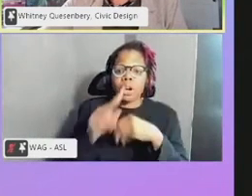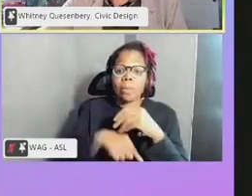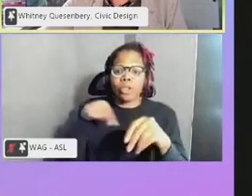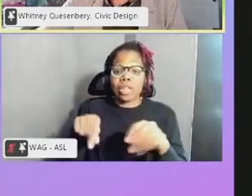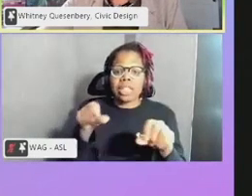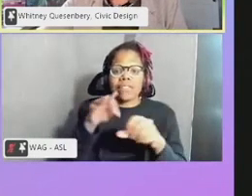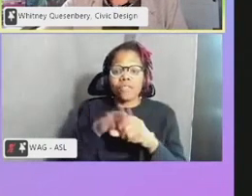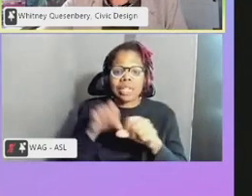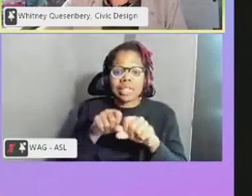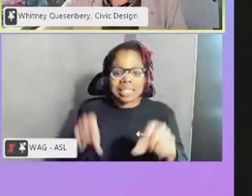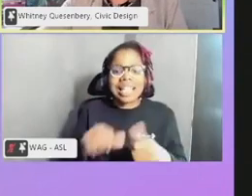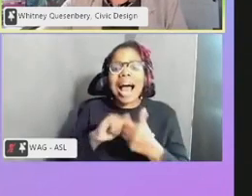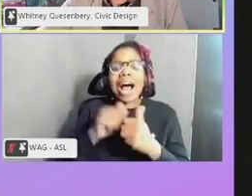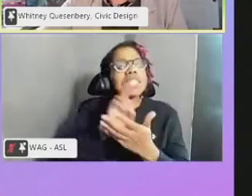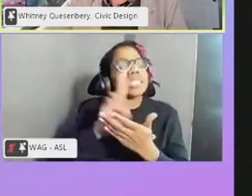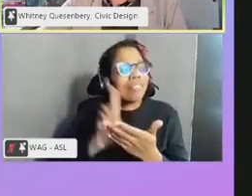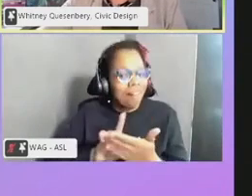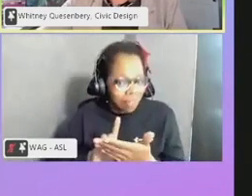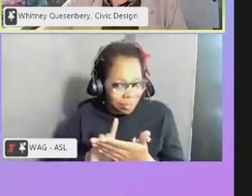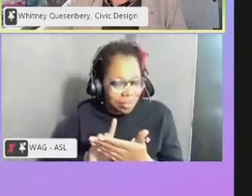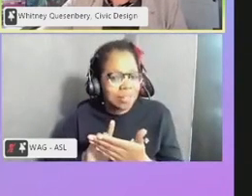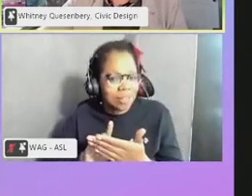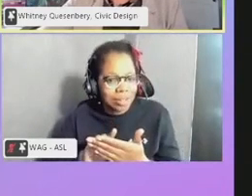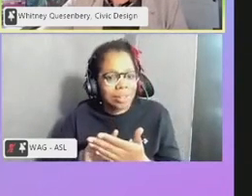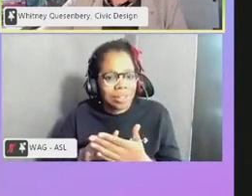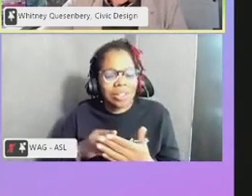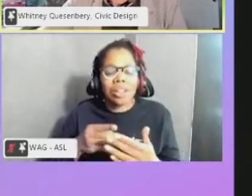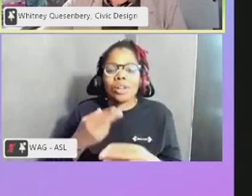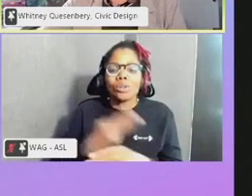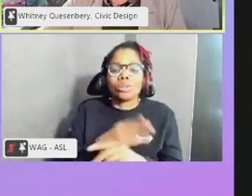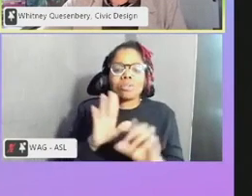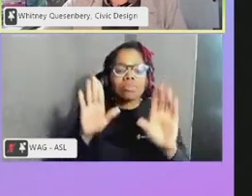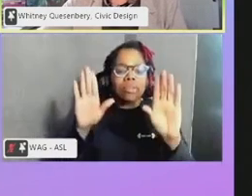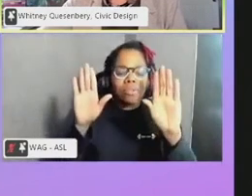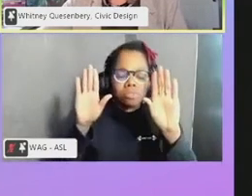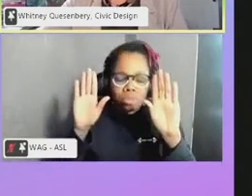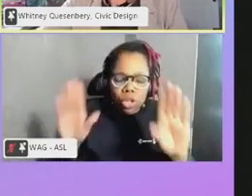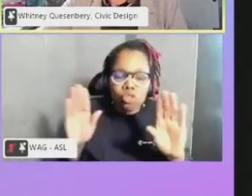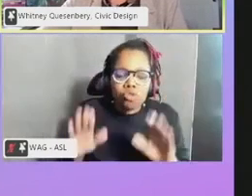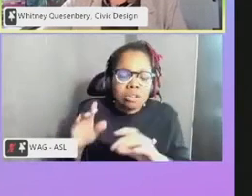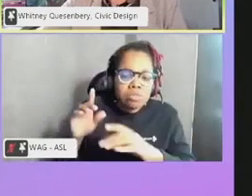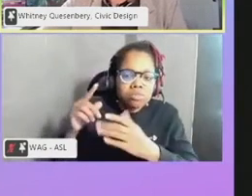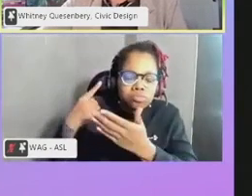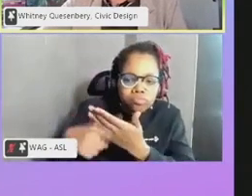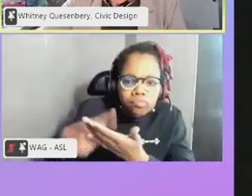But the most important -- it has a -- casts at the voting station. The most